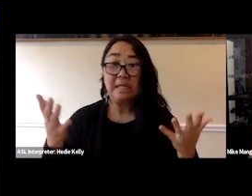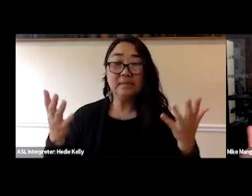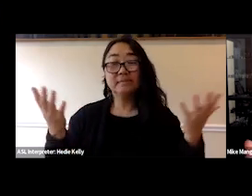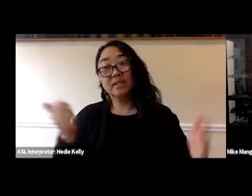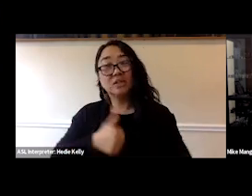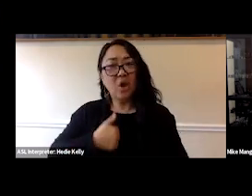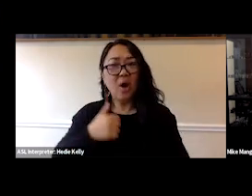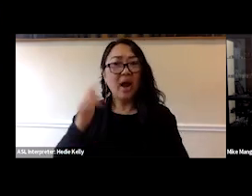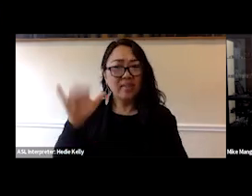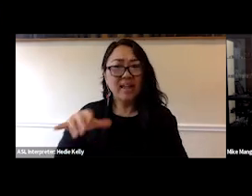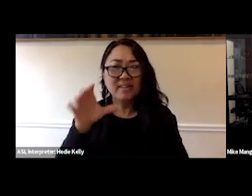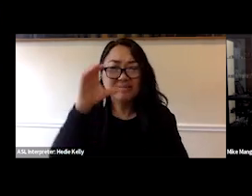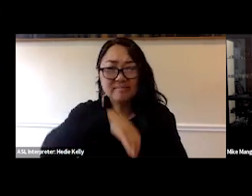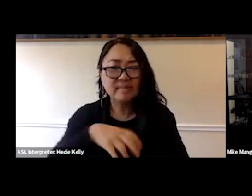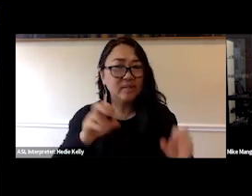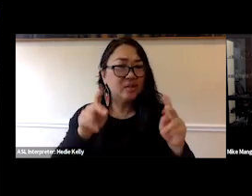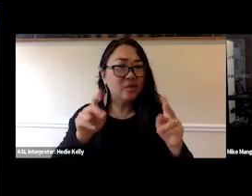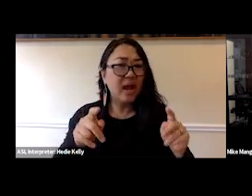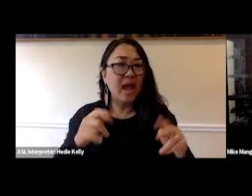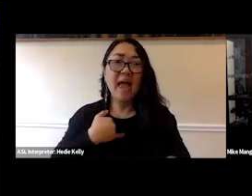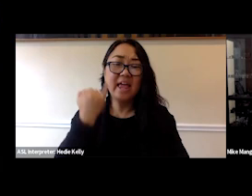I wonder if it's going to go back to those fields or not. I tab again.